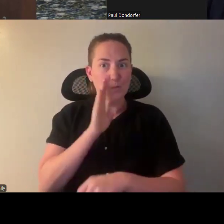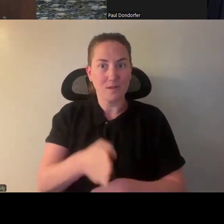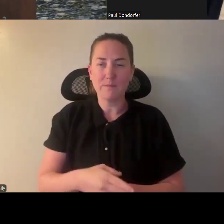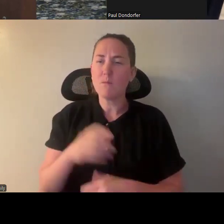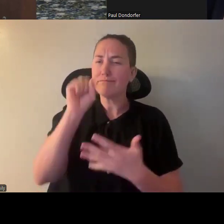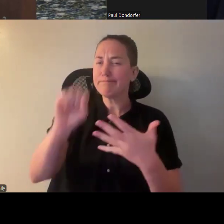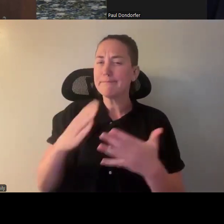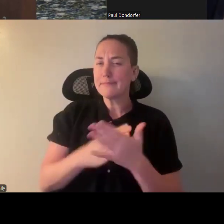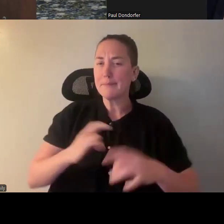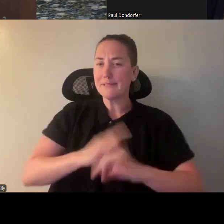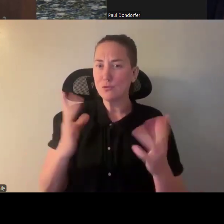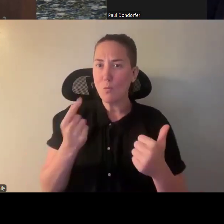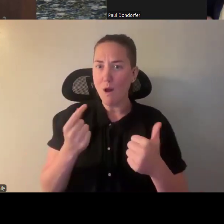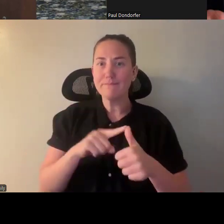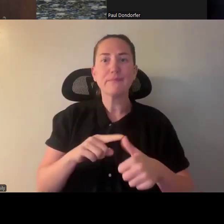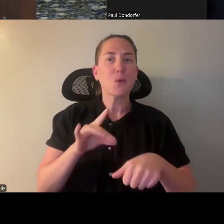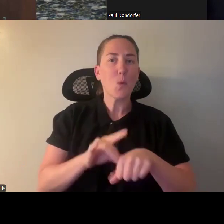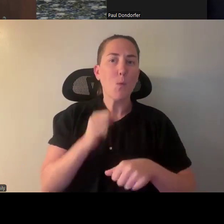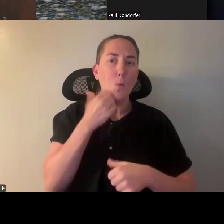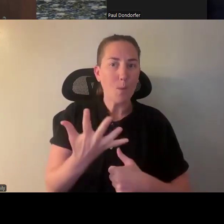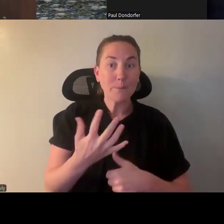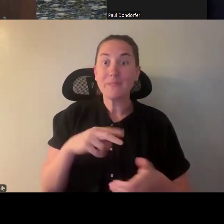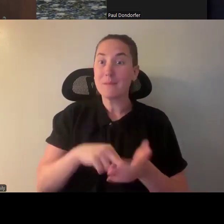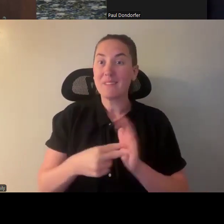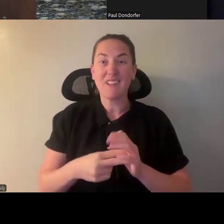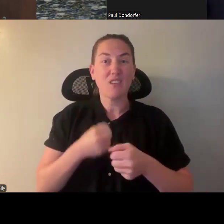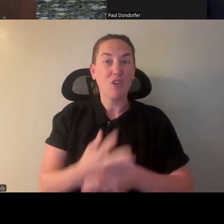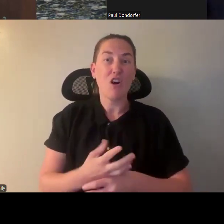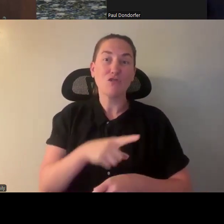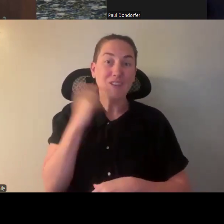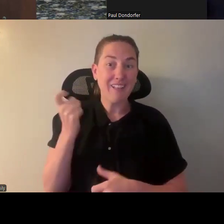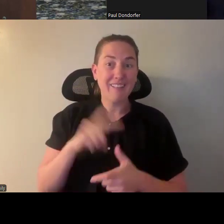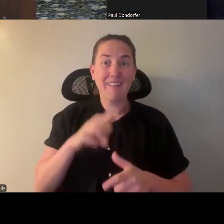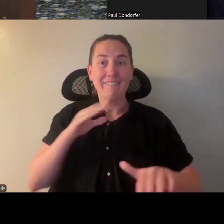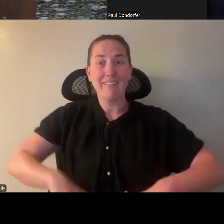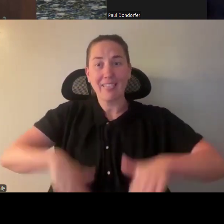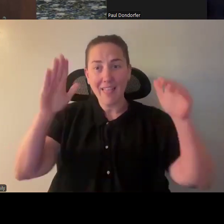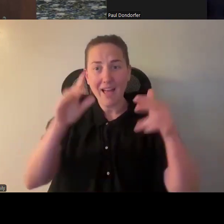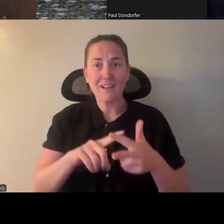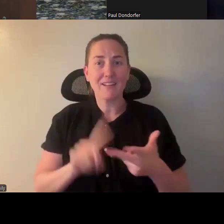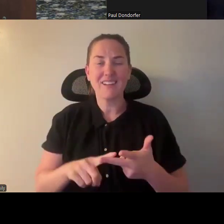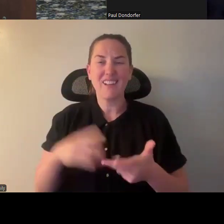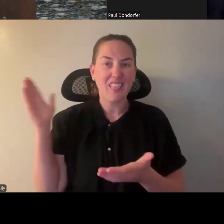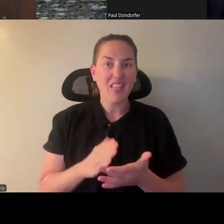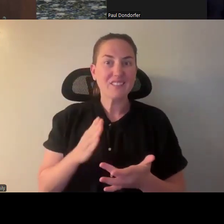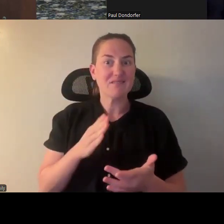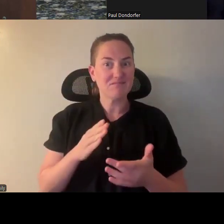Global warming causing droughts floods reduction in habitable land due to rising